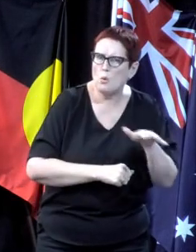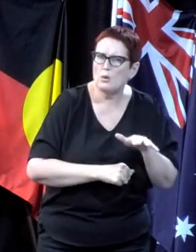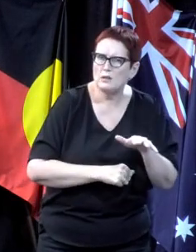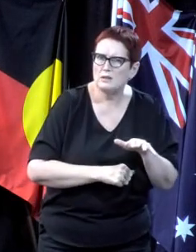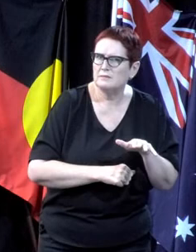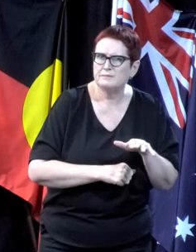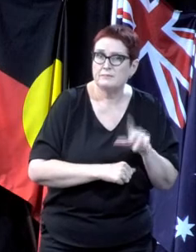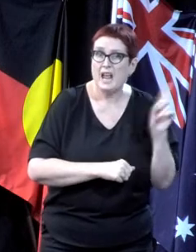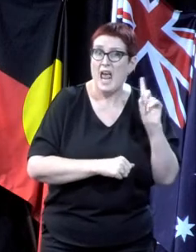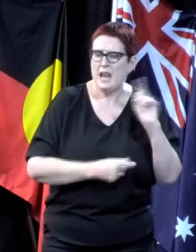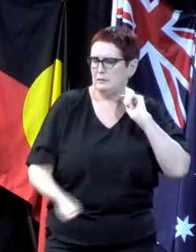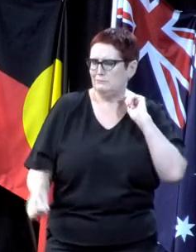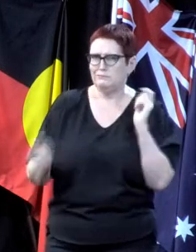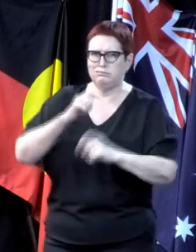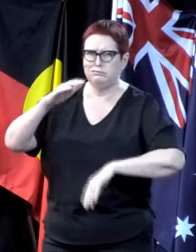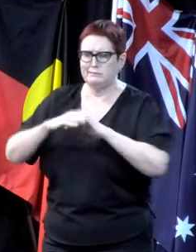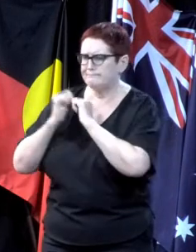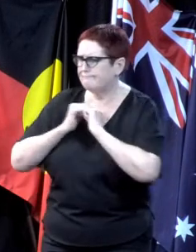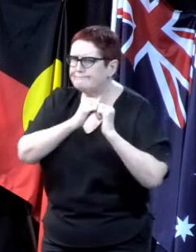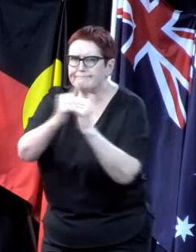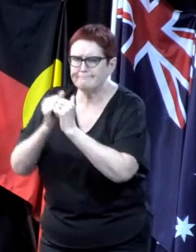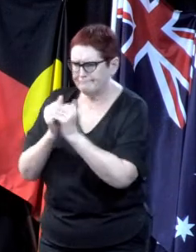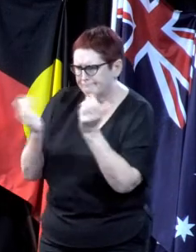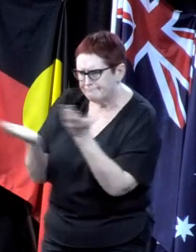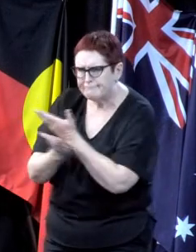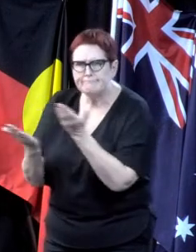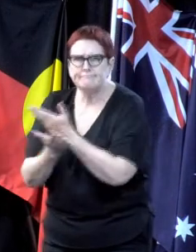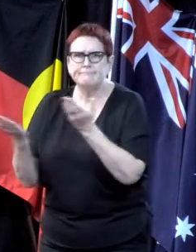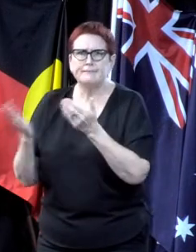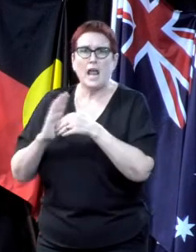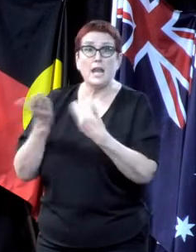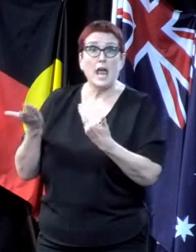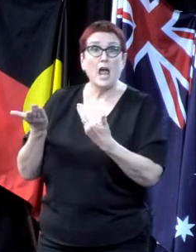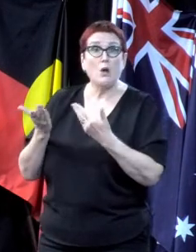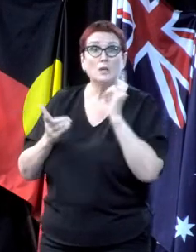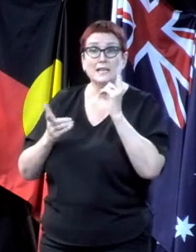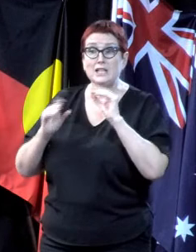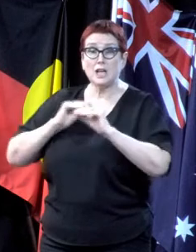And it’s fantastic quality of teaching and learning that’s happening in schools right throughout Queensland at the moment.